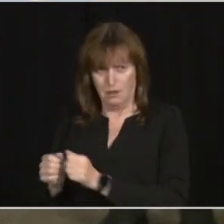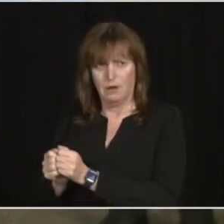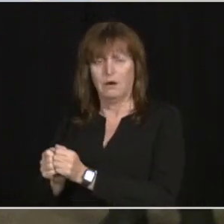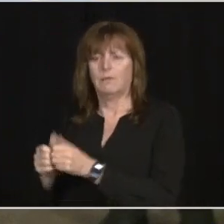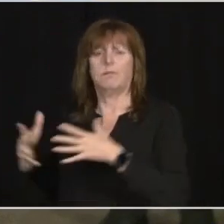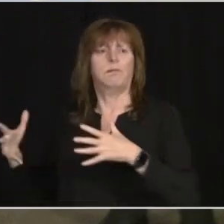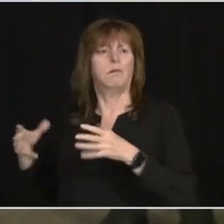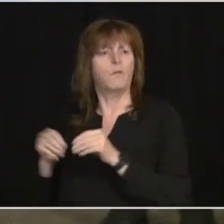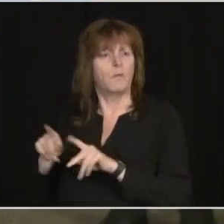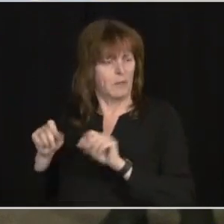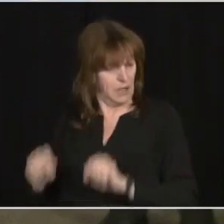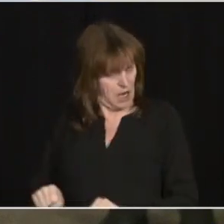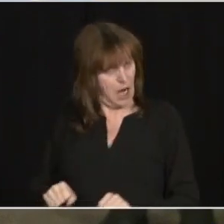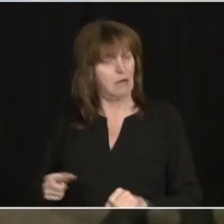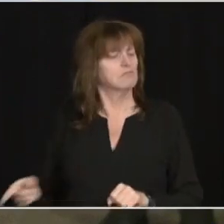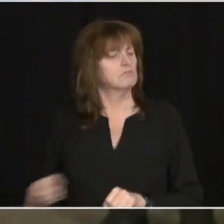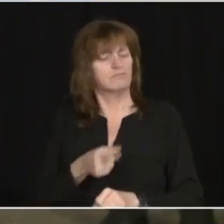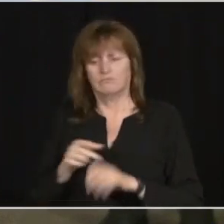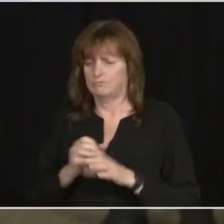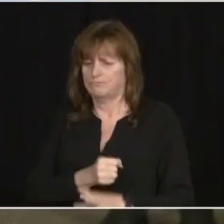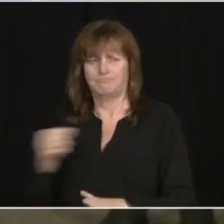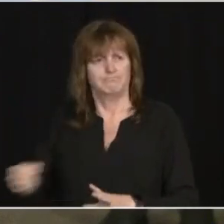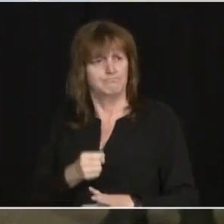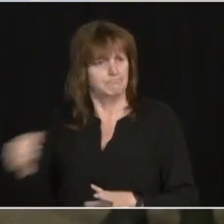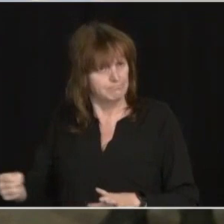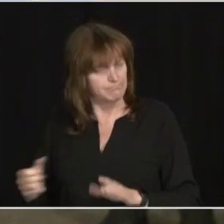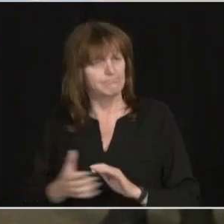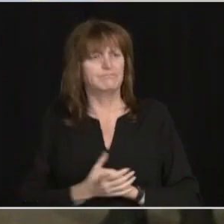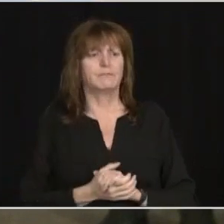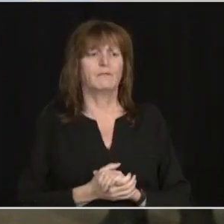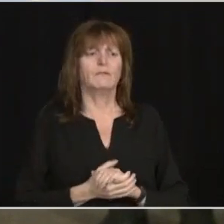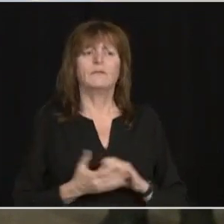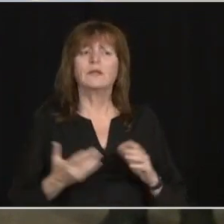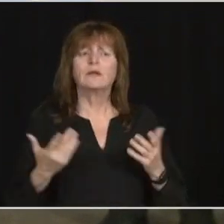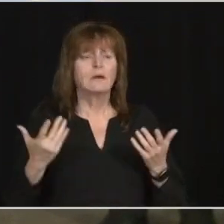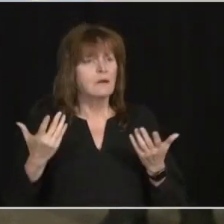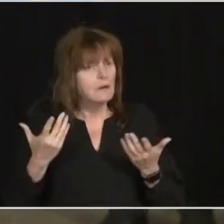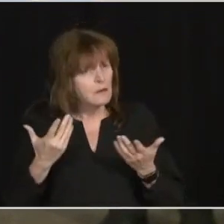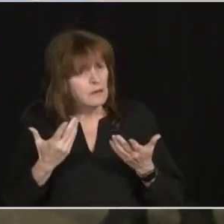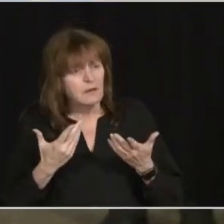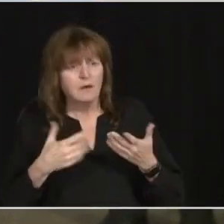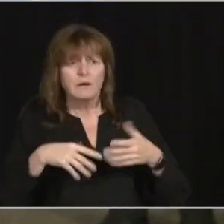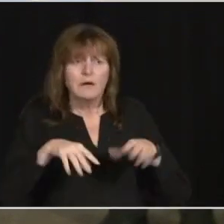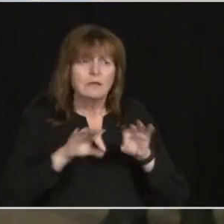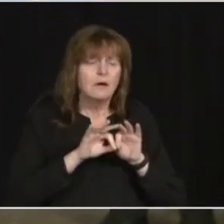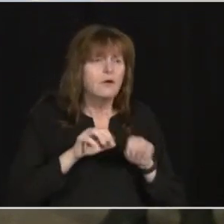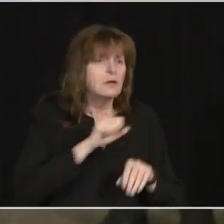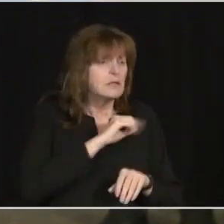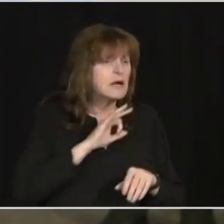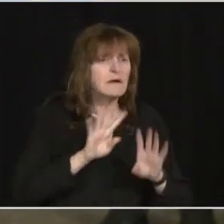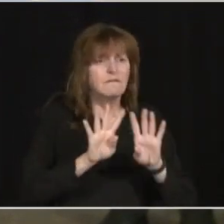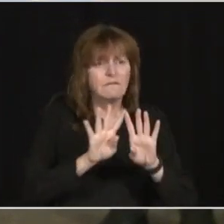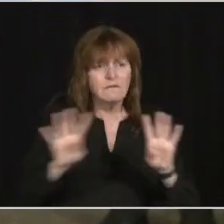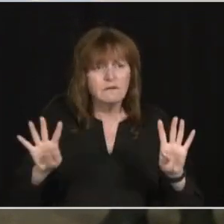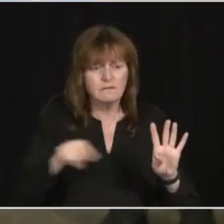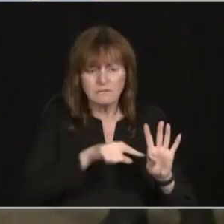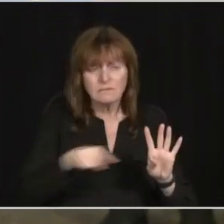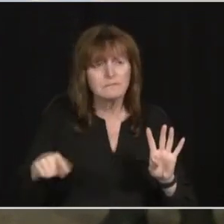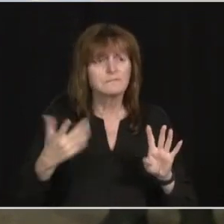The list includes critical staff, including workers in development services, violence against women services, children's aid